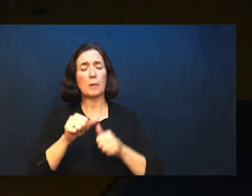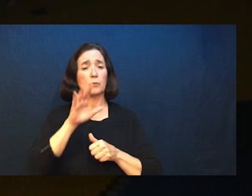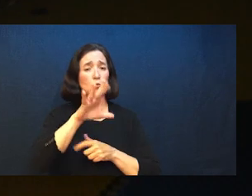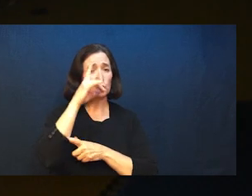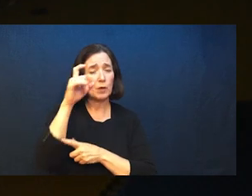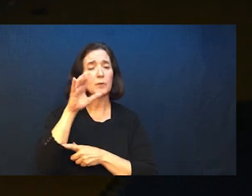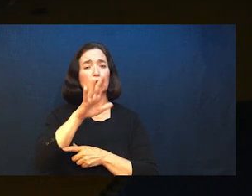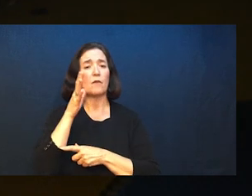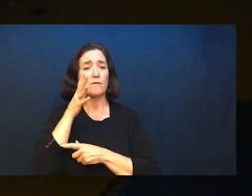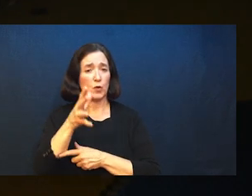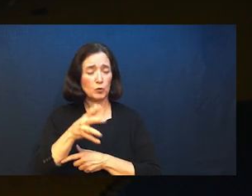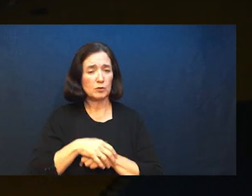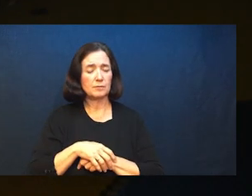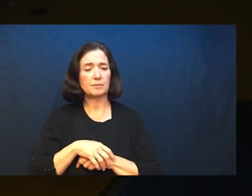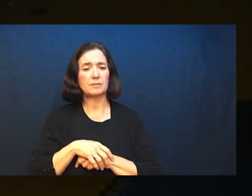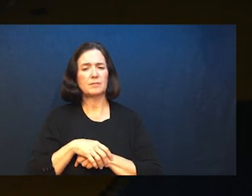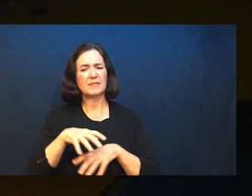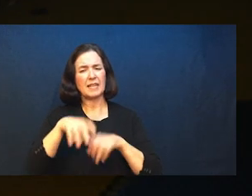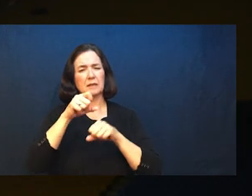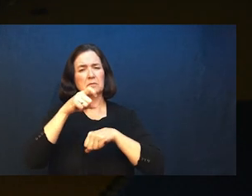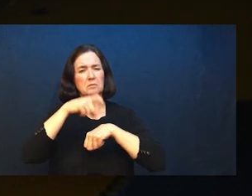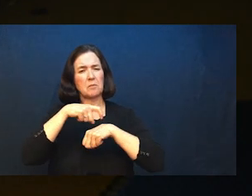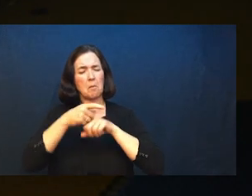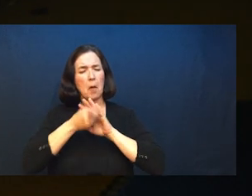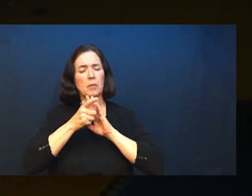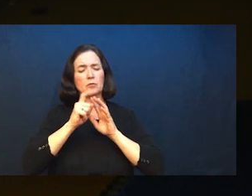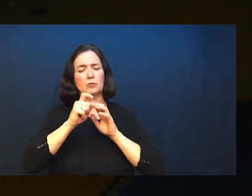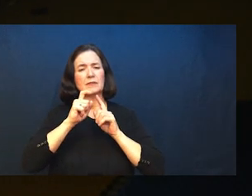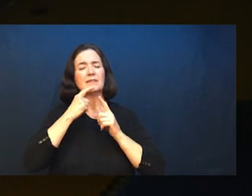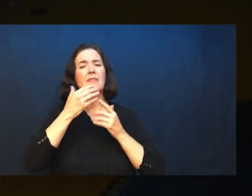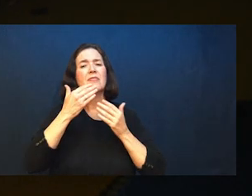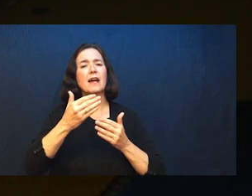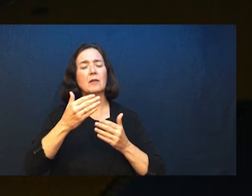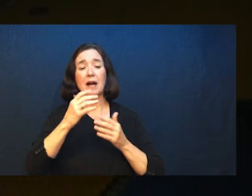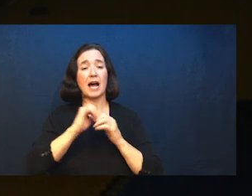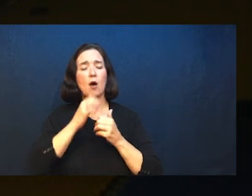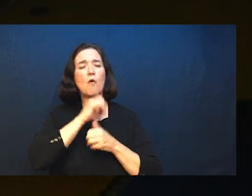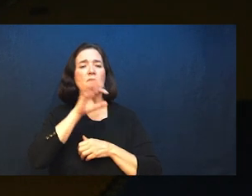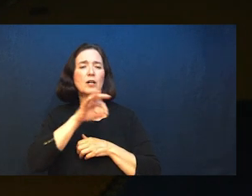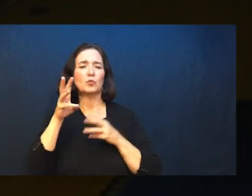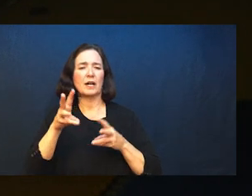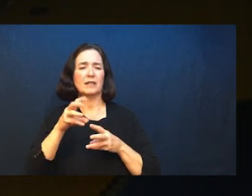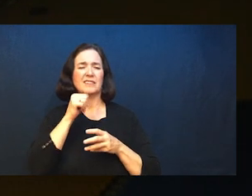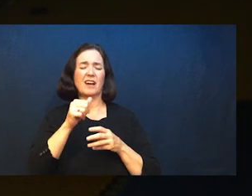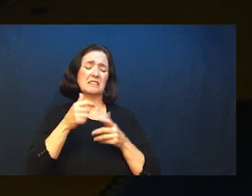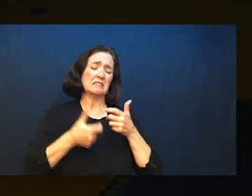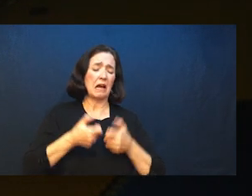a role in shaping both your dreams and your future. Take a moment to say thanks, but do it in an old-fashioned way.